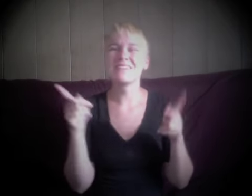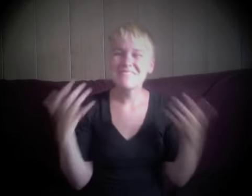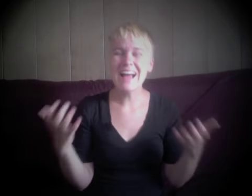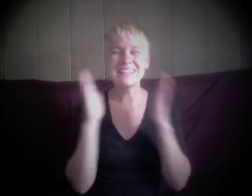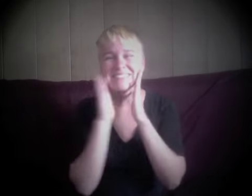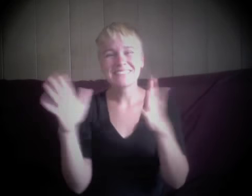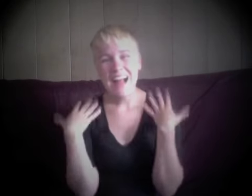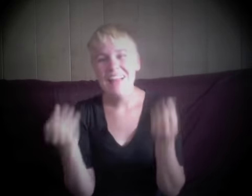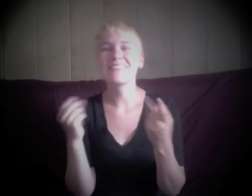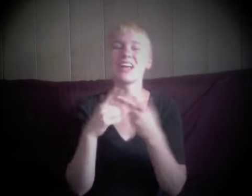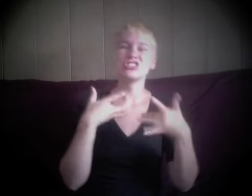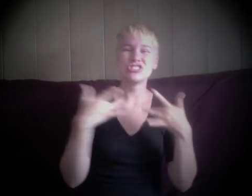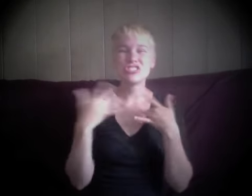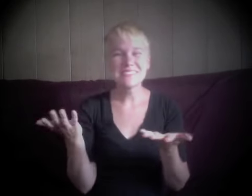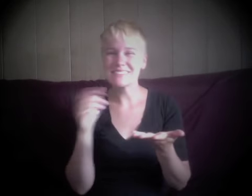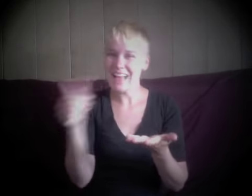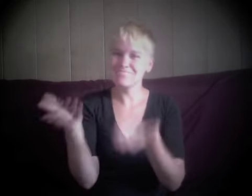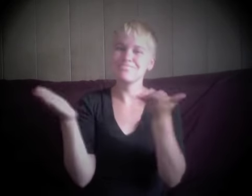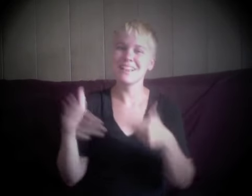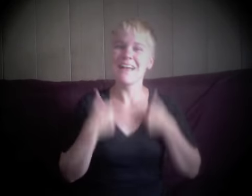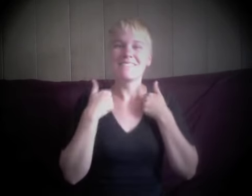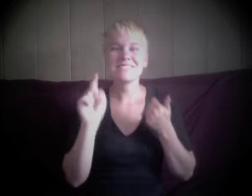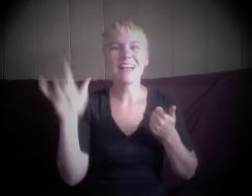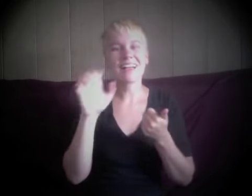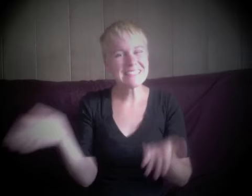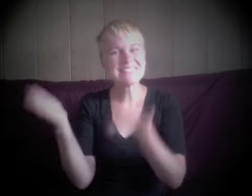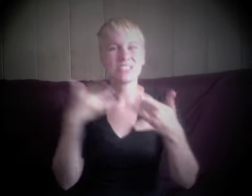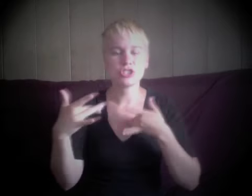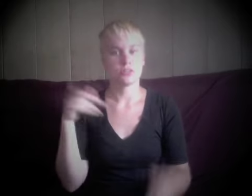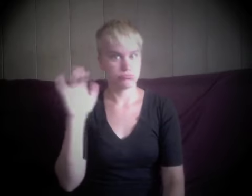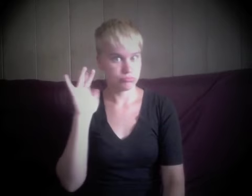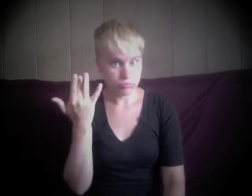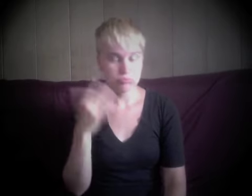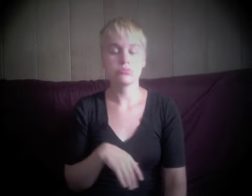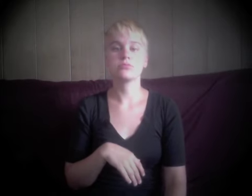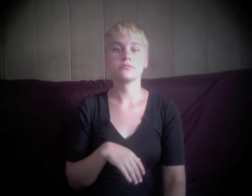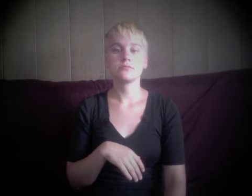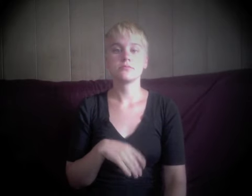There's nothing she hates more than somebody telling her that they are shaming her body because they are "concerned about the obesity epidemic."